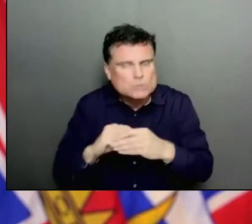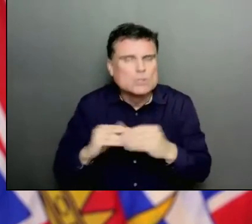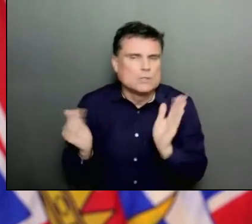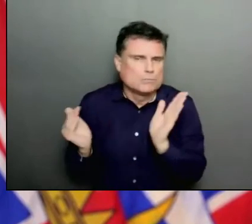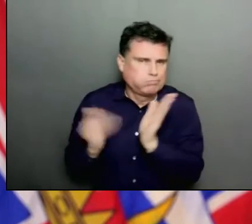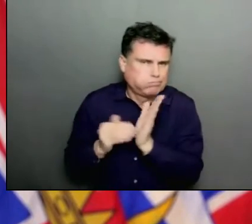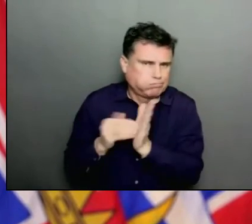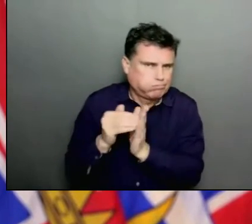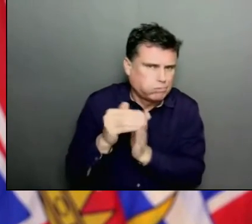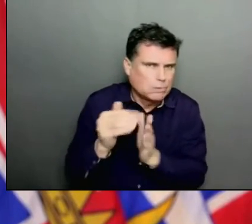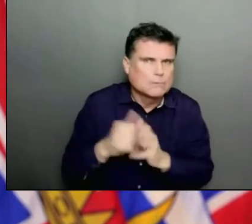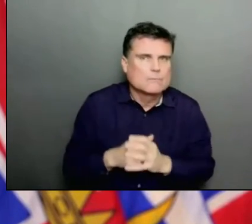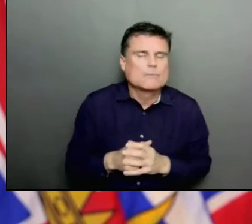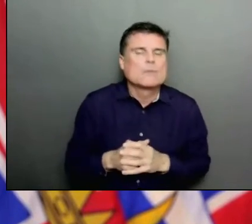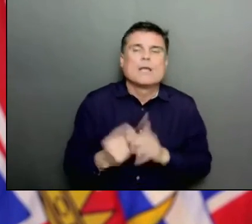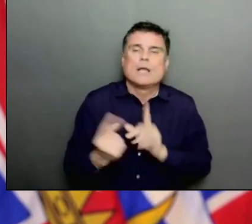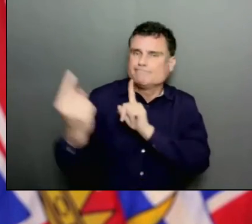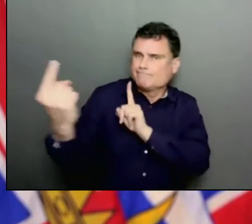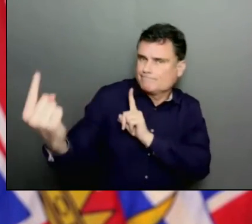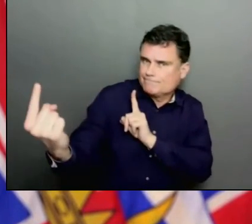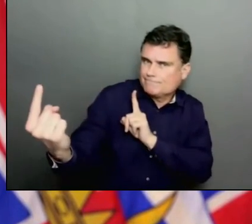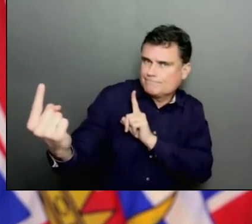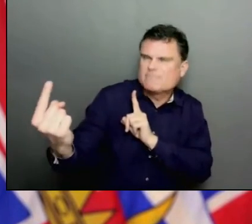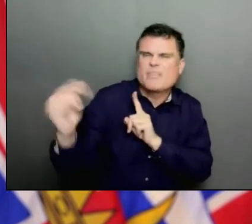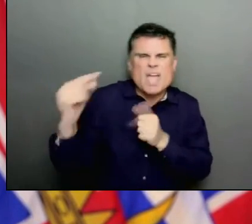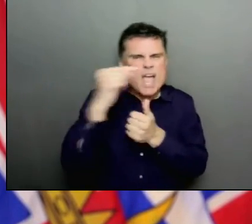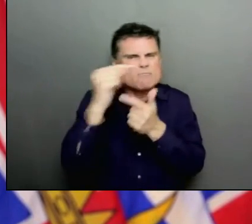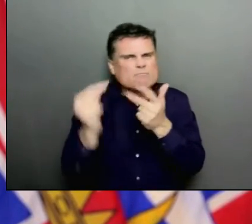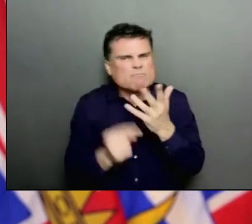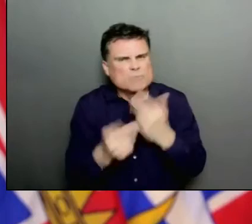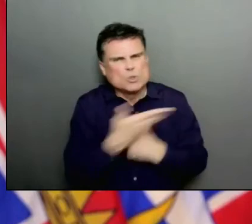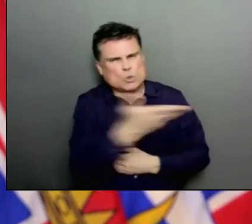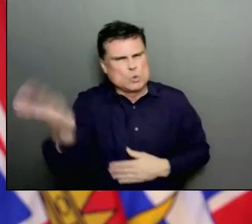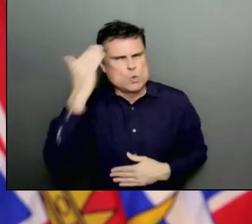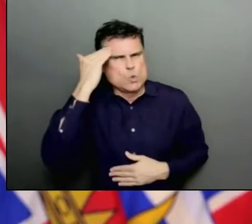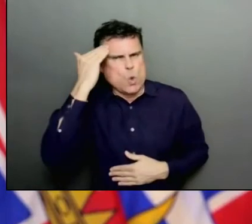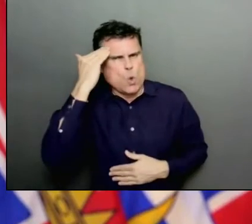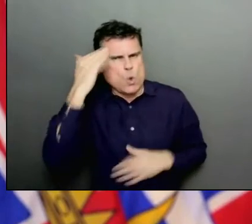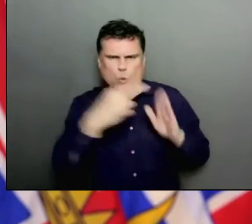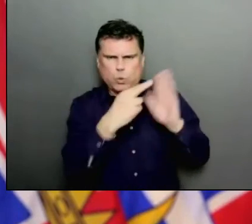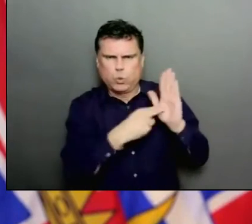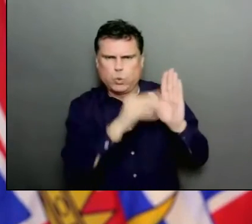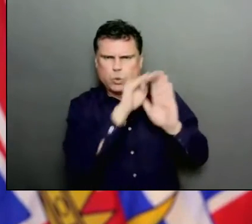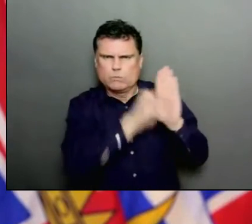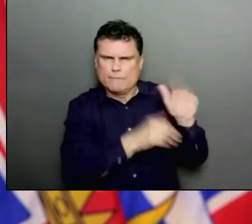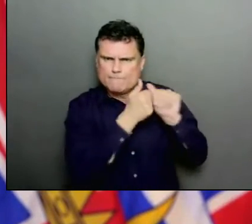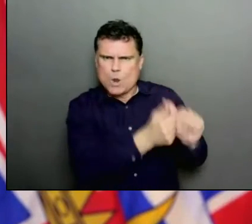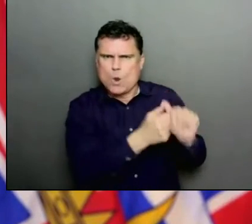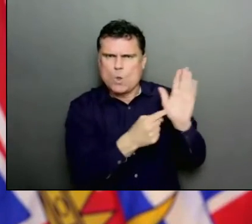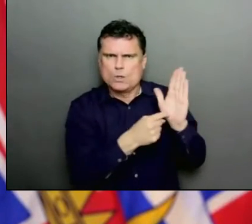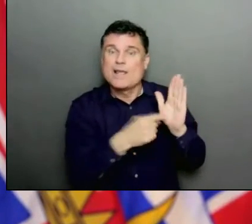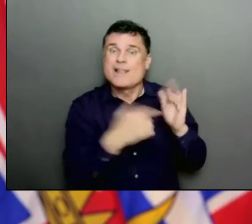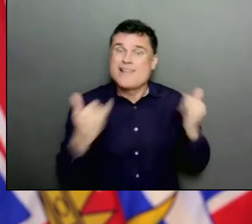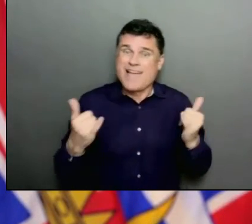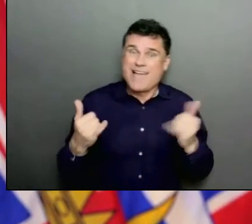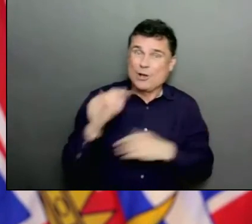away, I remind everyone to keep your celebrations small small, to avoid travel to other communities. Stay